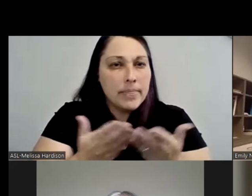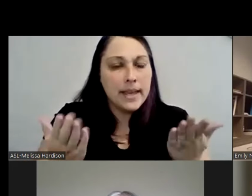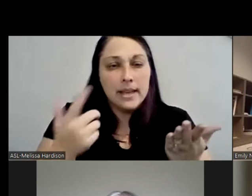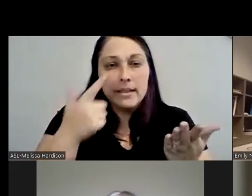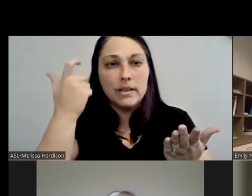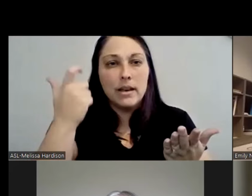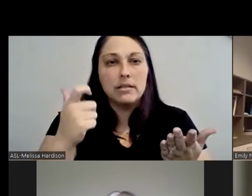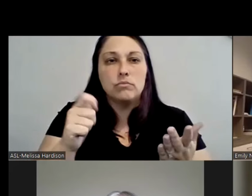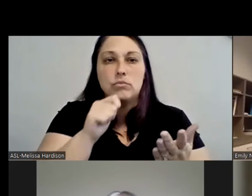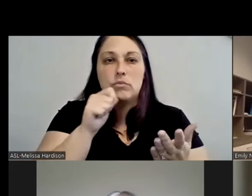Next slide please.